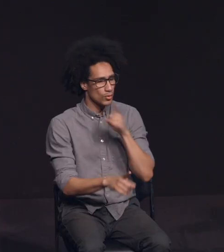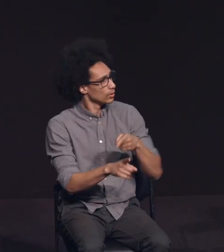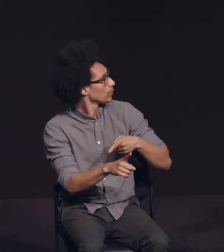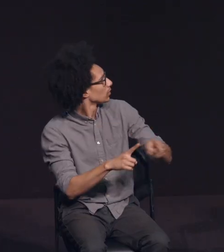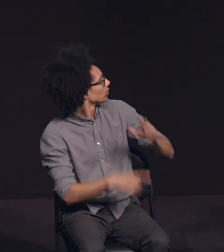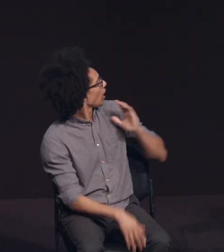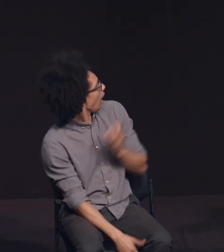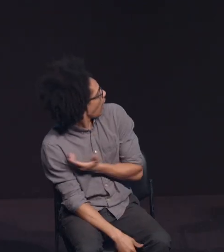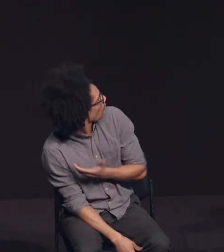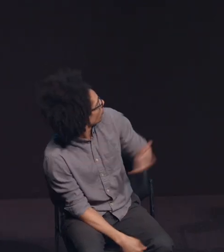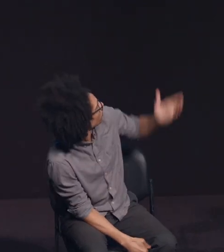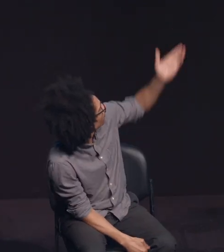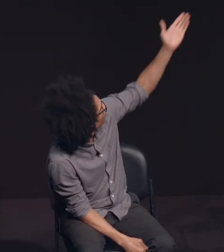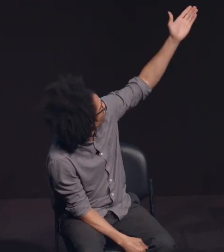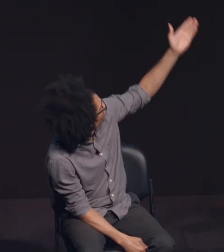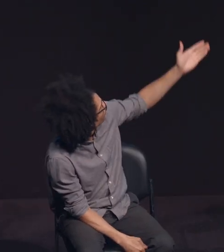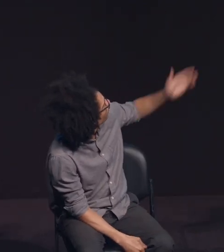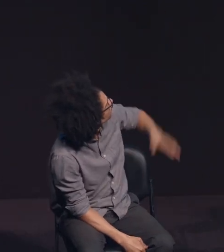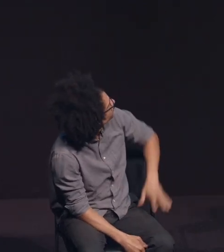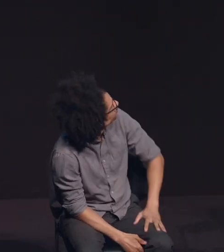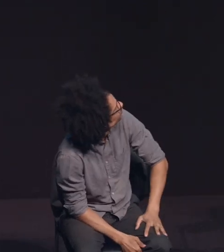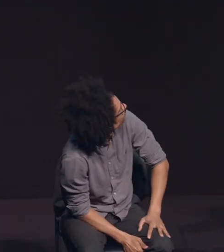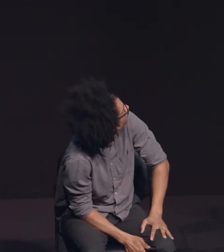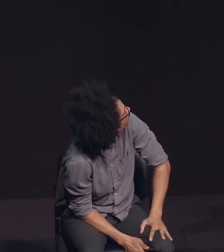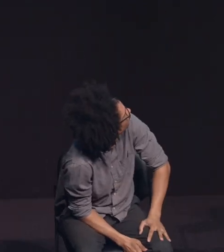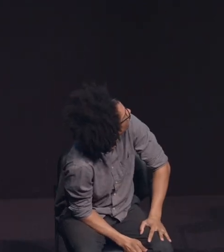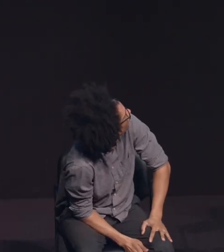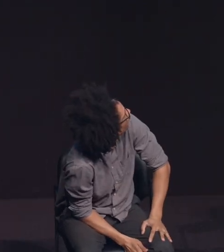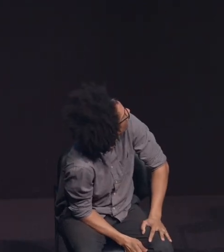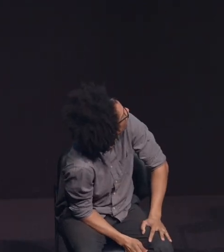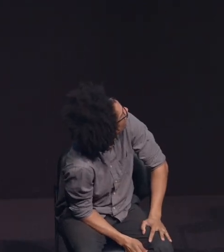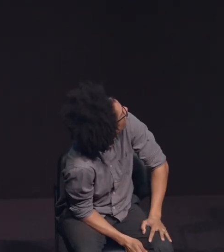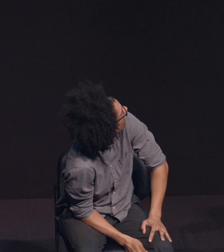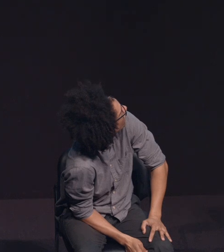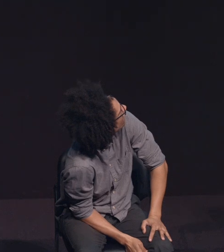And then the association of Black people with that